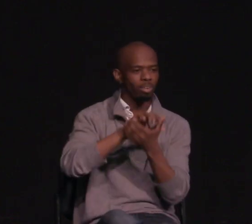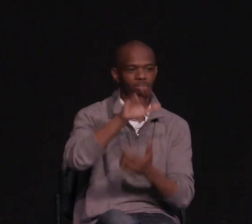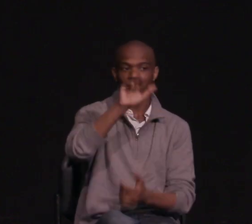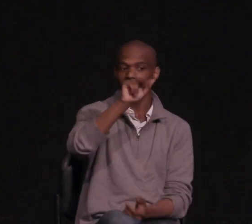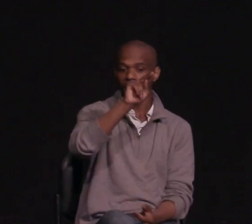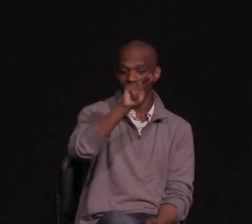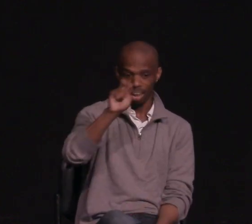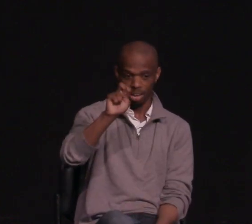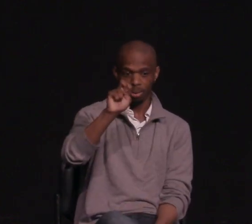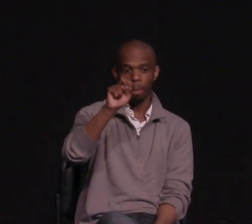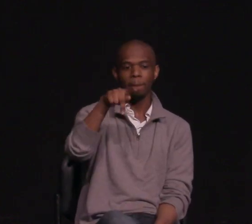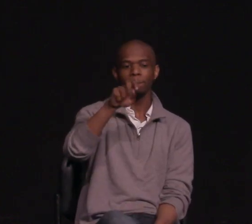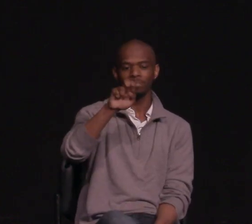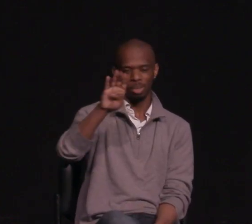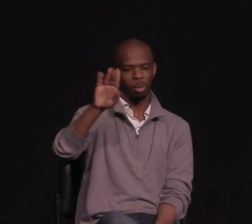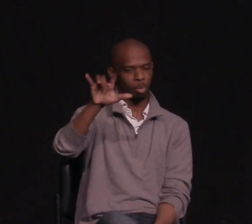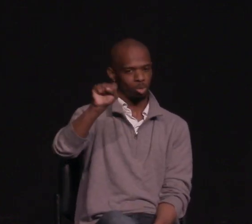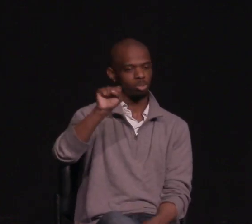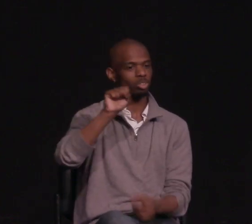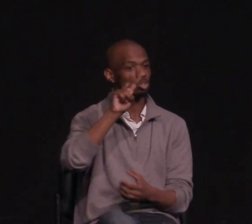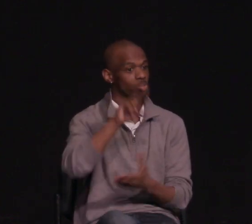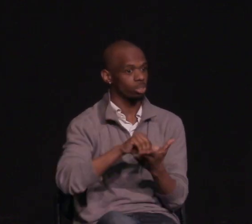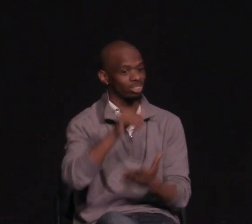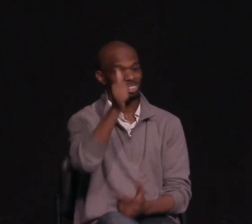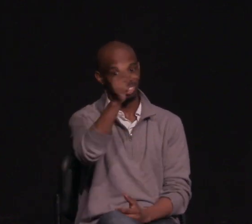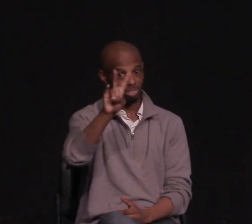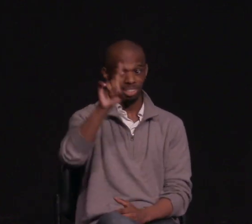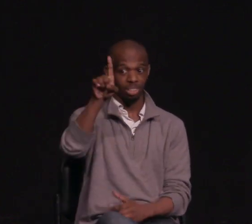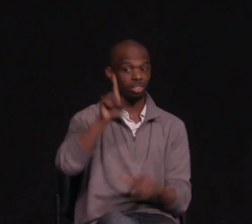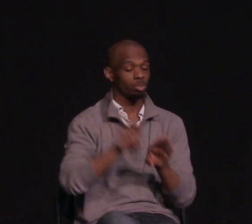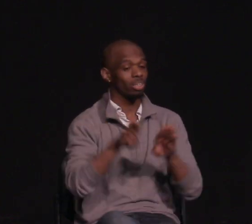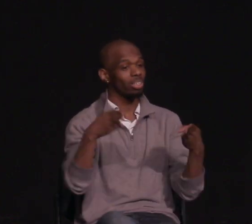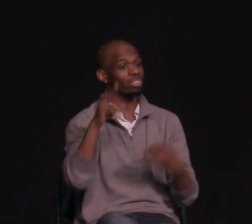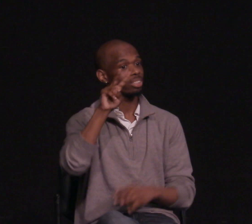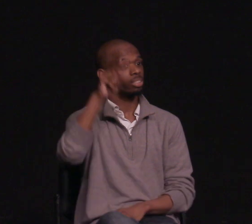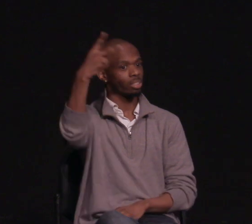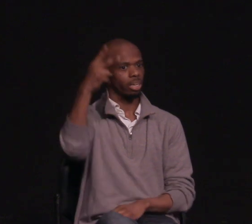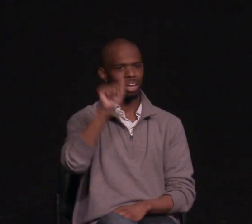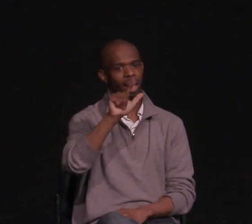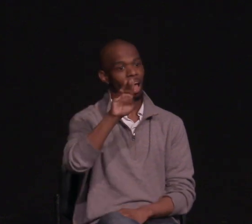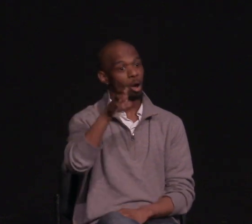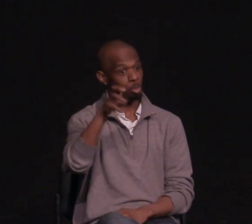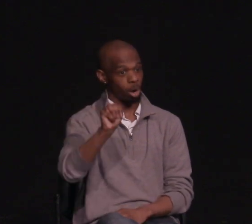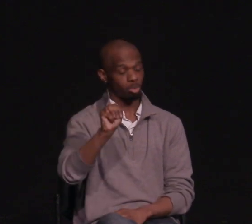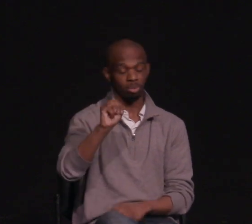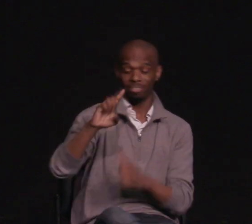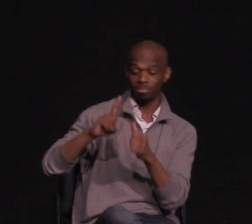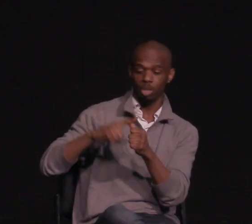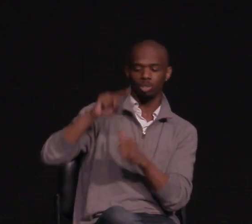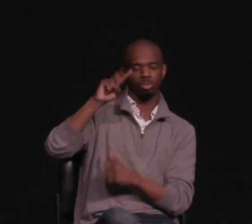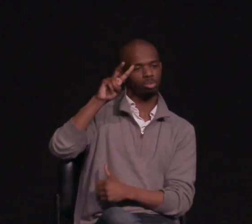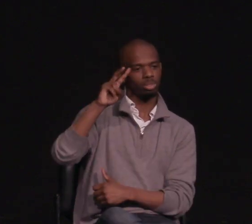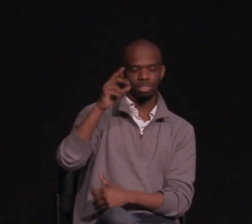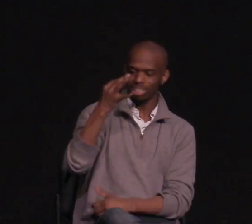In 2017, Uncle Don released his second secular album since 1966, "Don't Give Up on Love."